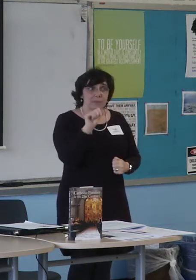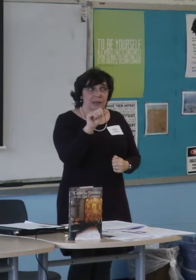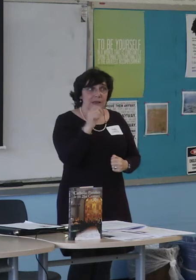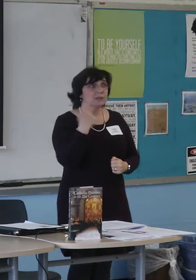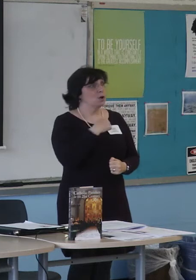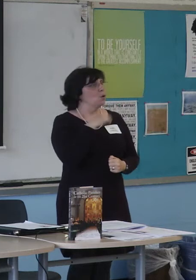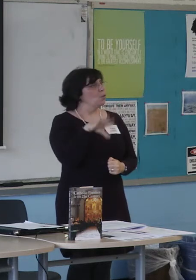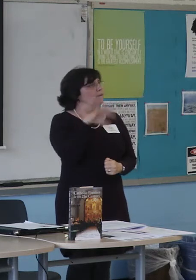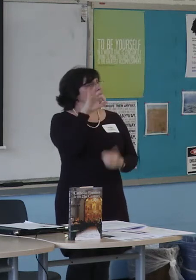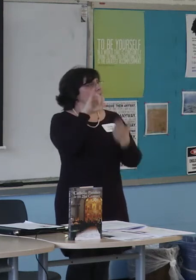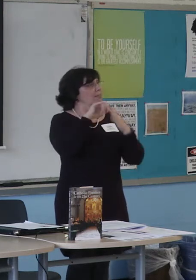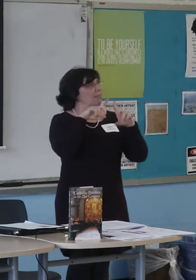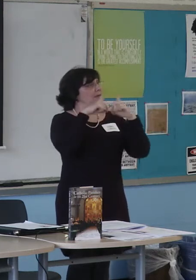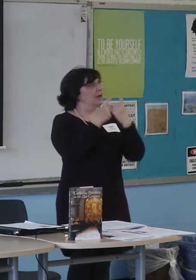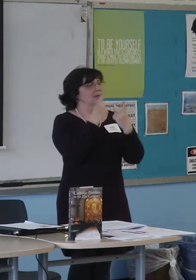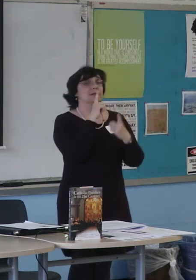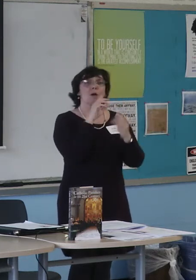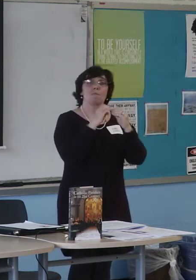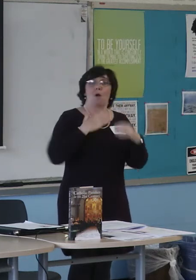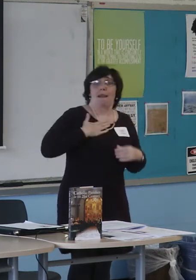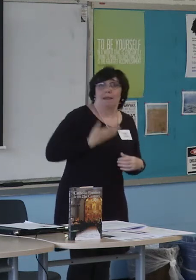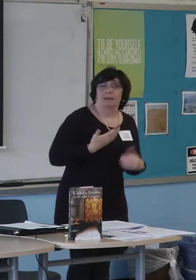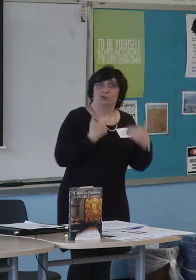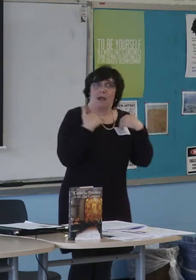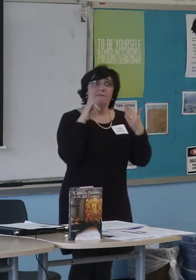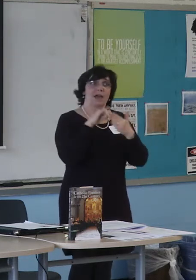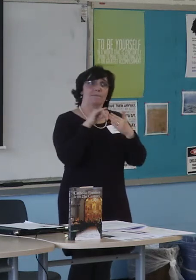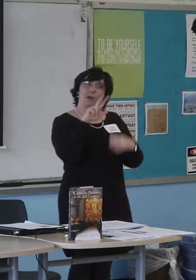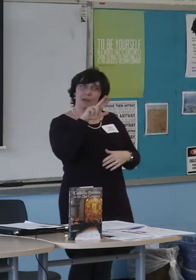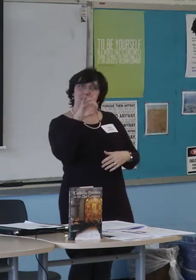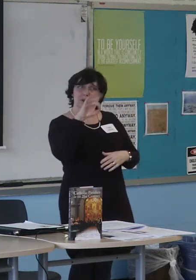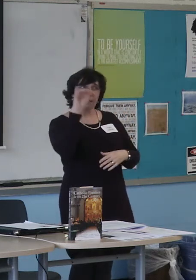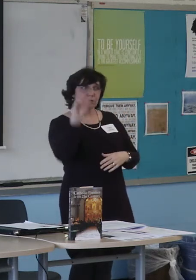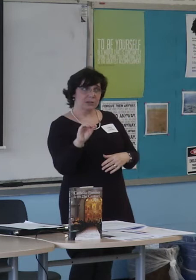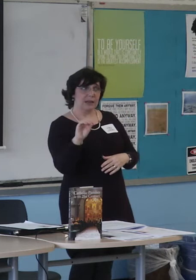find Diocese are much more likely to have that, but again only about 38%, and then